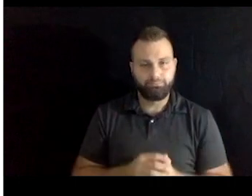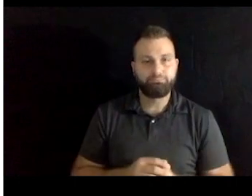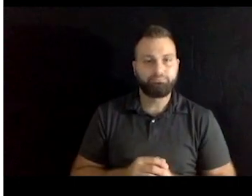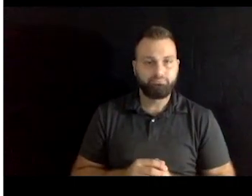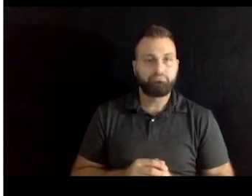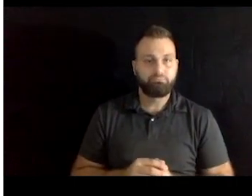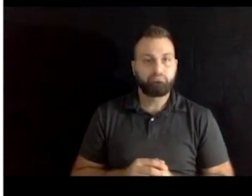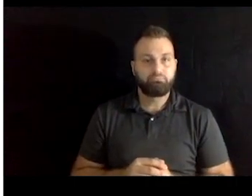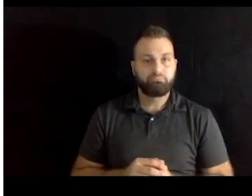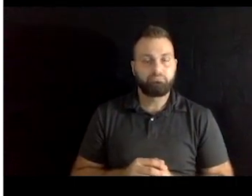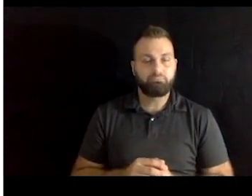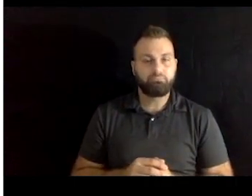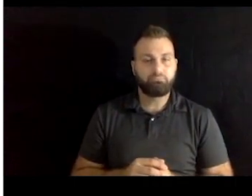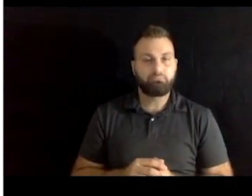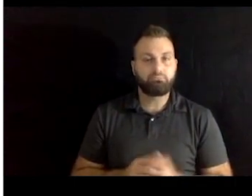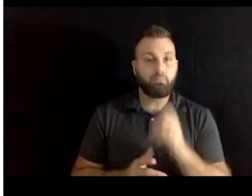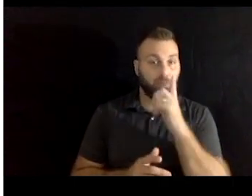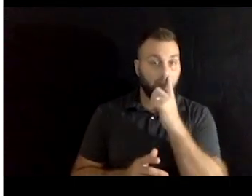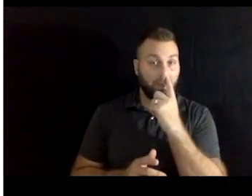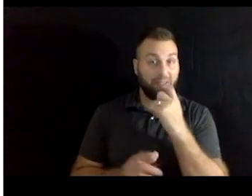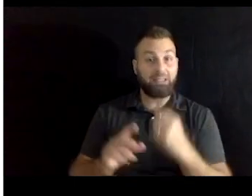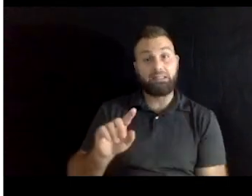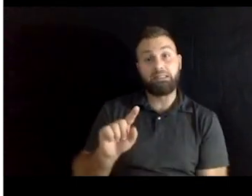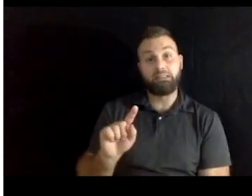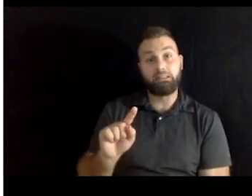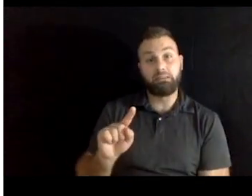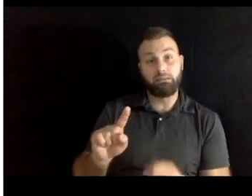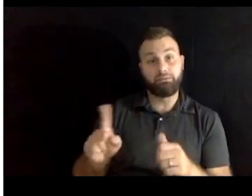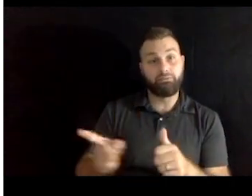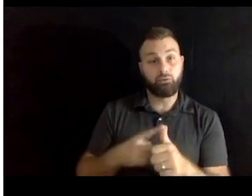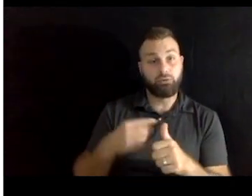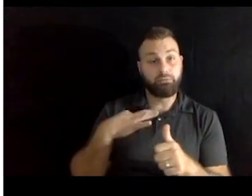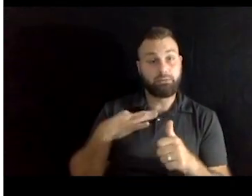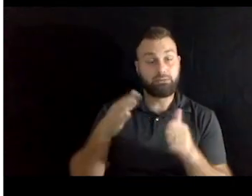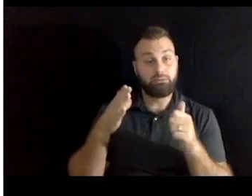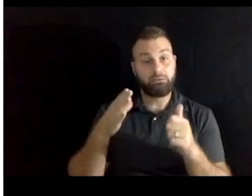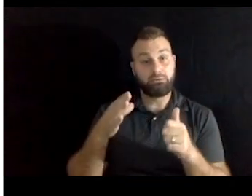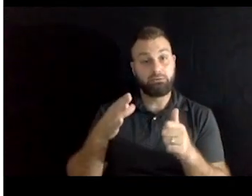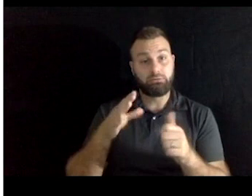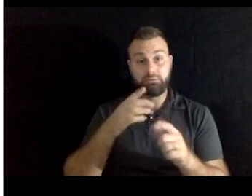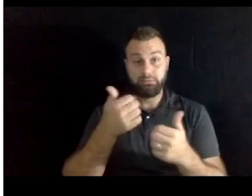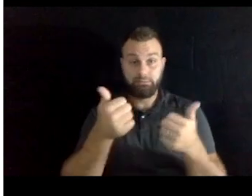And if your initial application is denied and you go to appeal it,